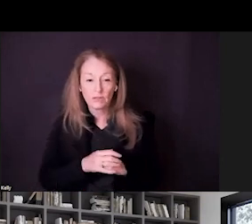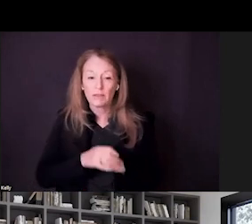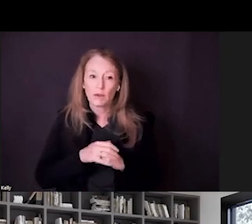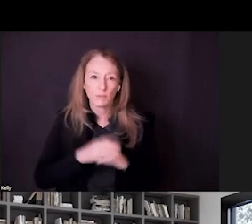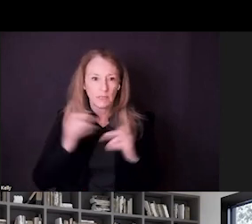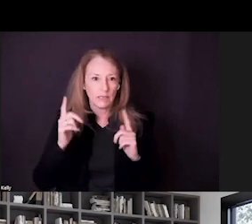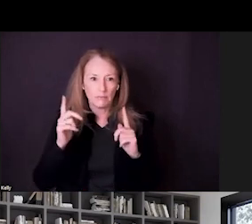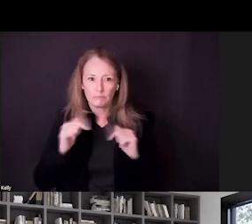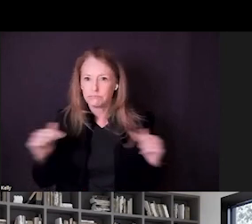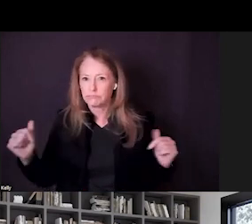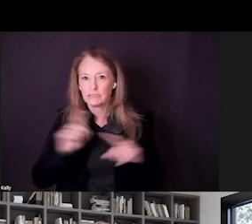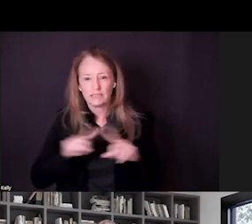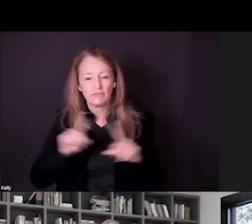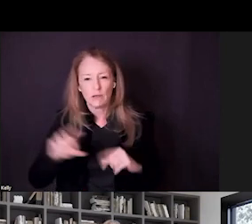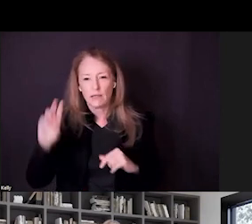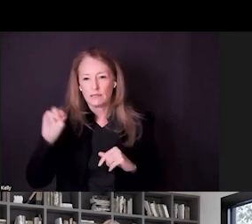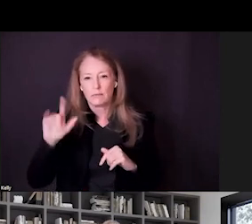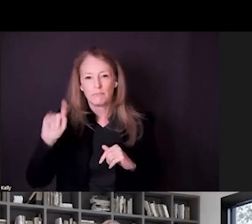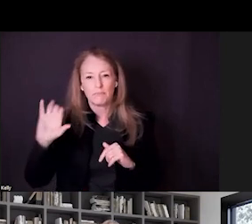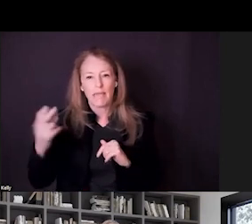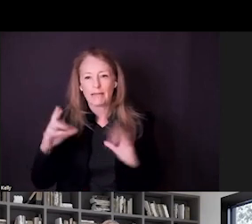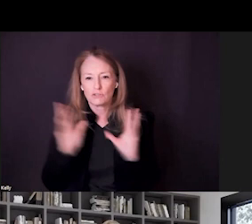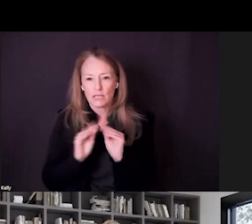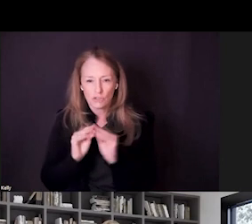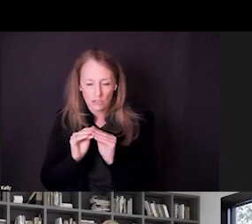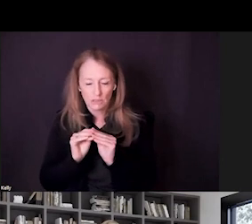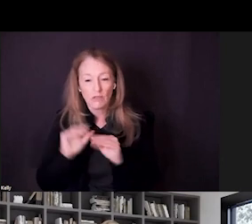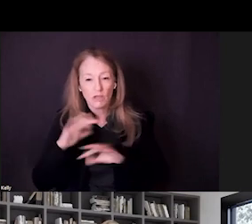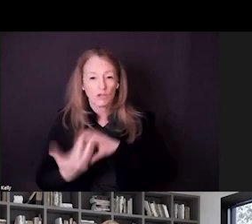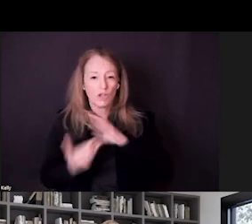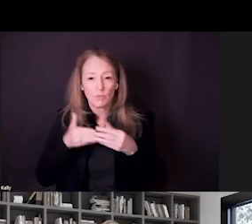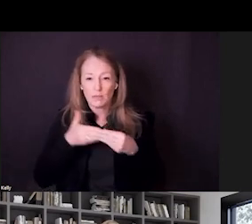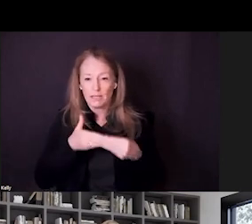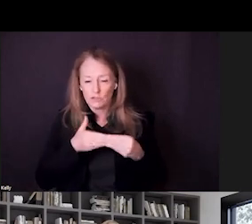LEADERSHIP EXCHANGE IS SHARING A NUMBER OF THOSE OPPORTUNITIES.